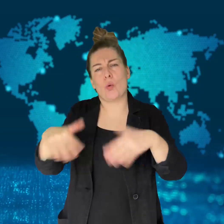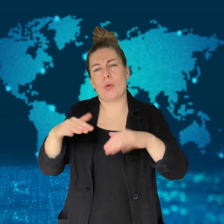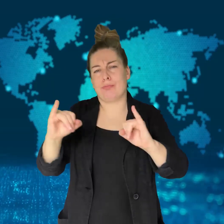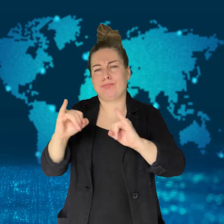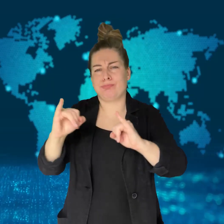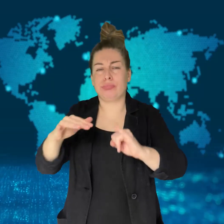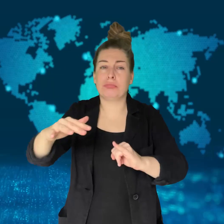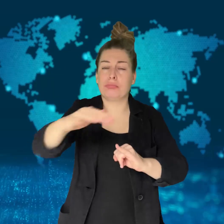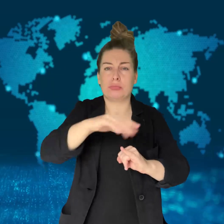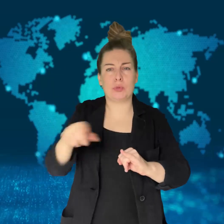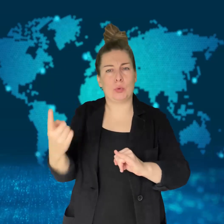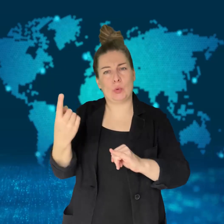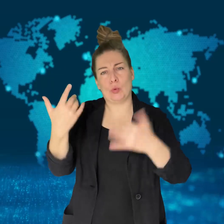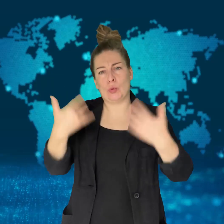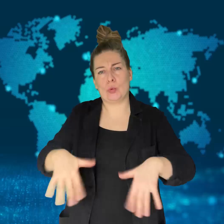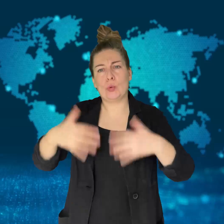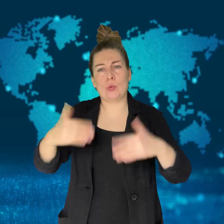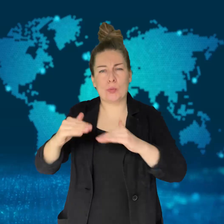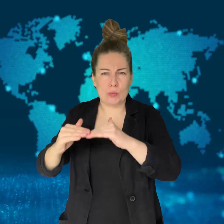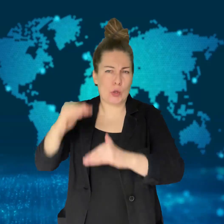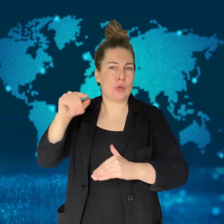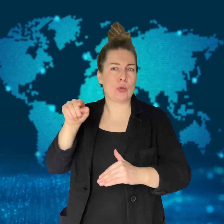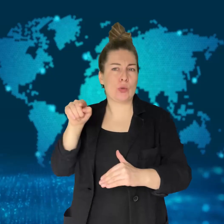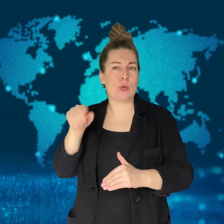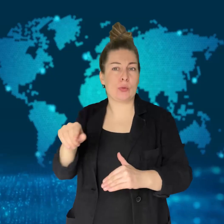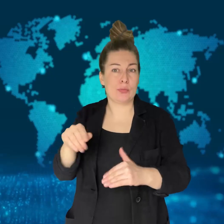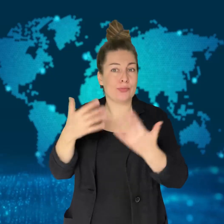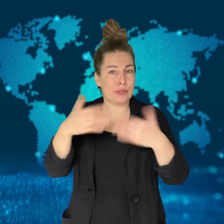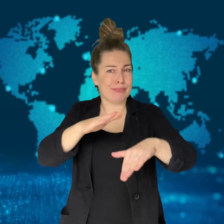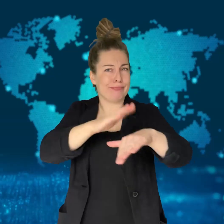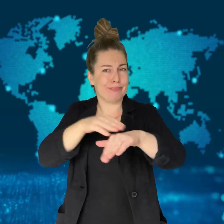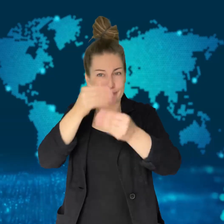walk the mud-covered streets of Paiporta,